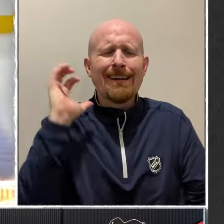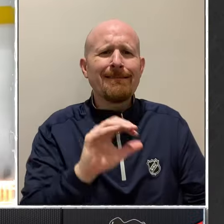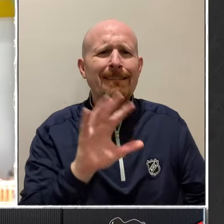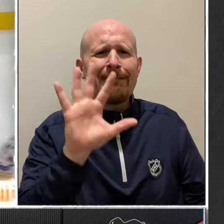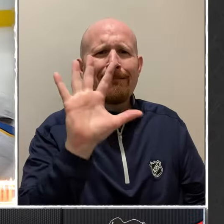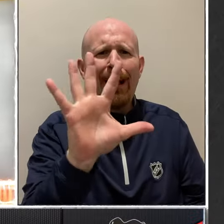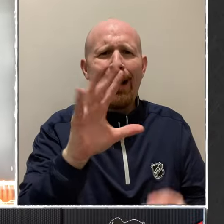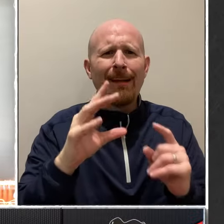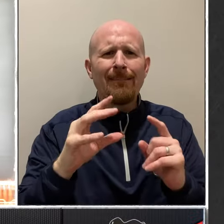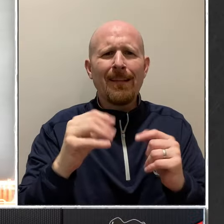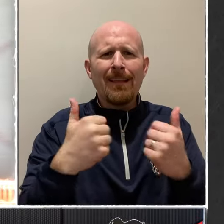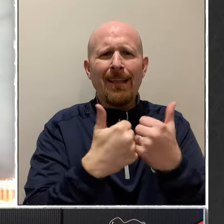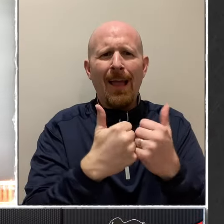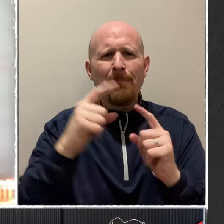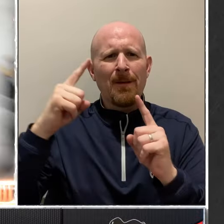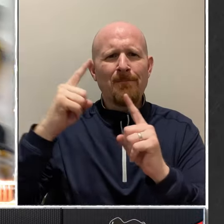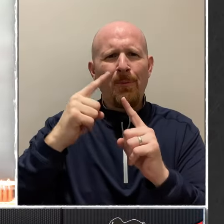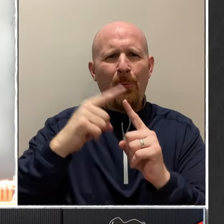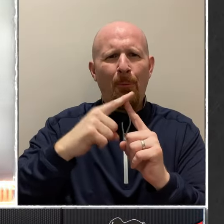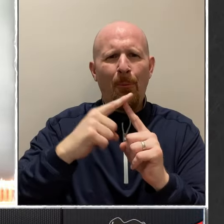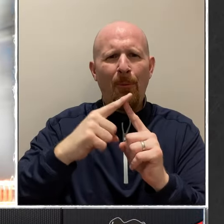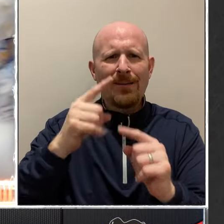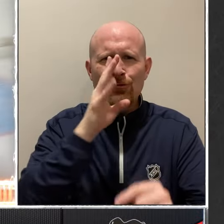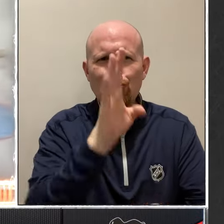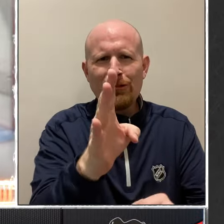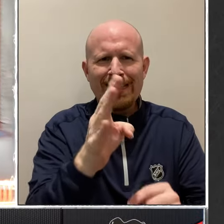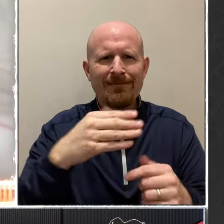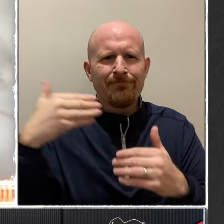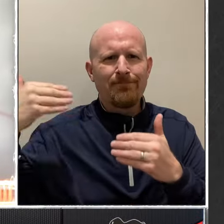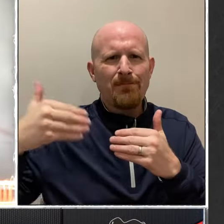was part of a five-game point streak in the last couple weeks buckle up folks we've got history